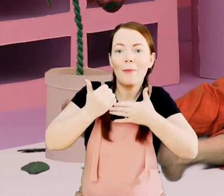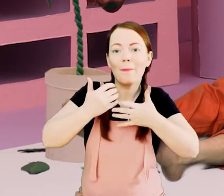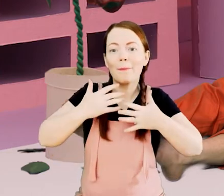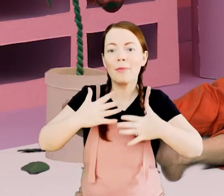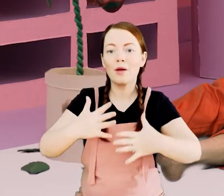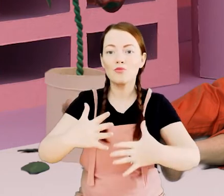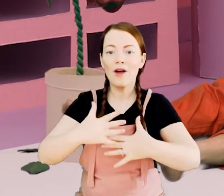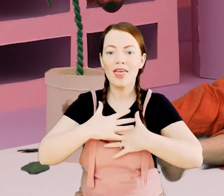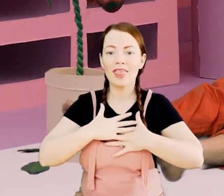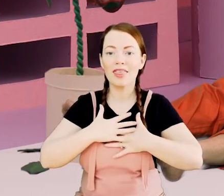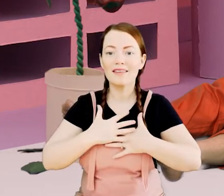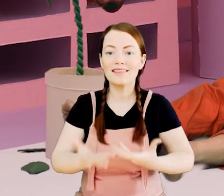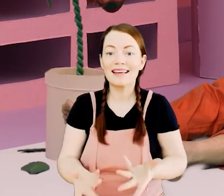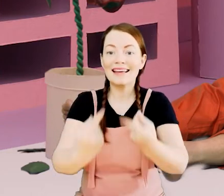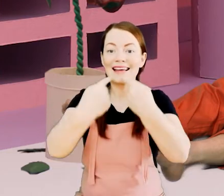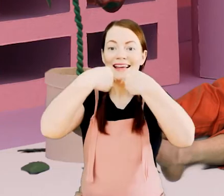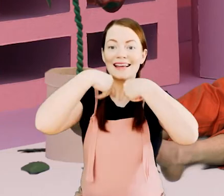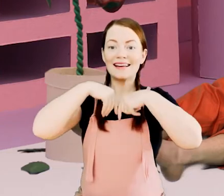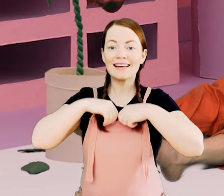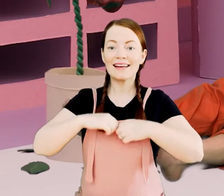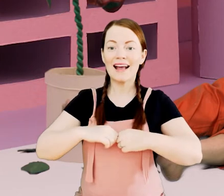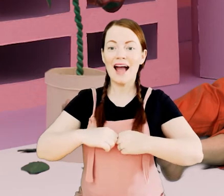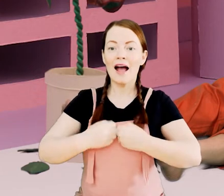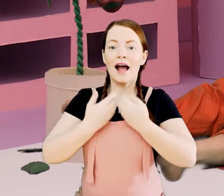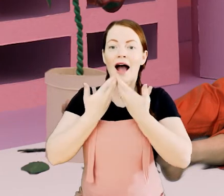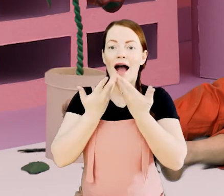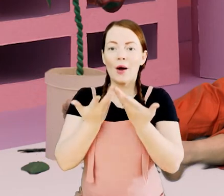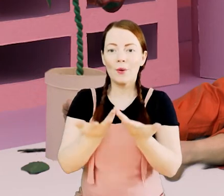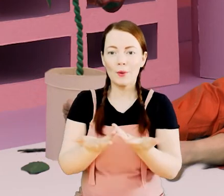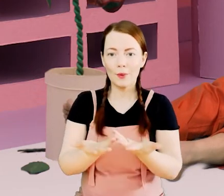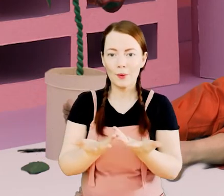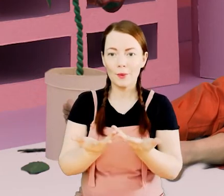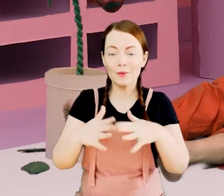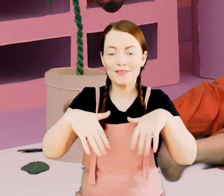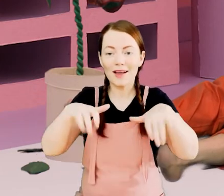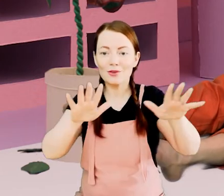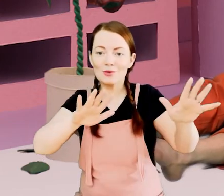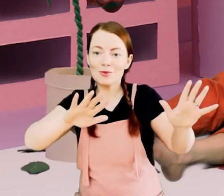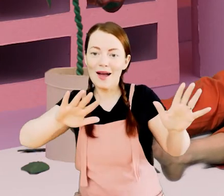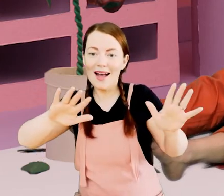gentle breaths in and out... Start to sway like the breeze.